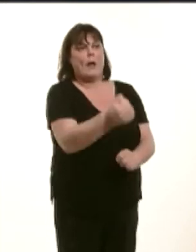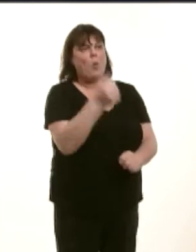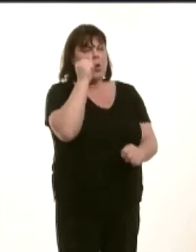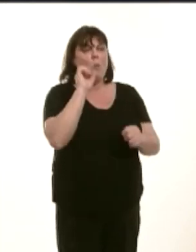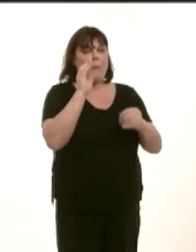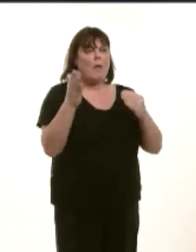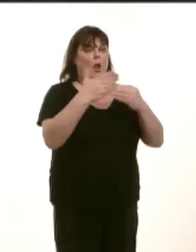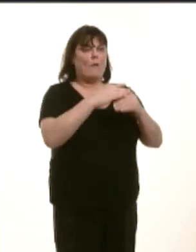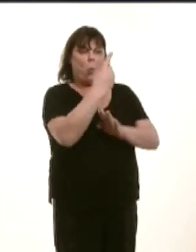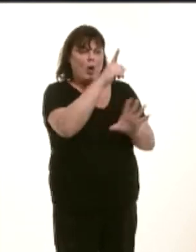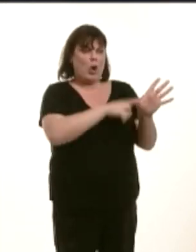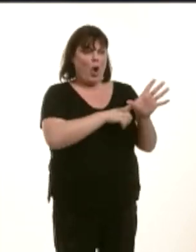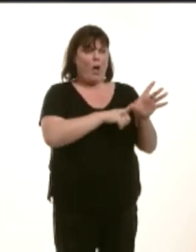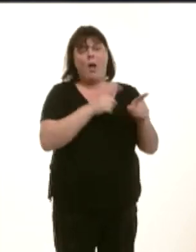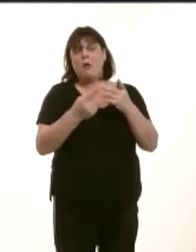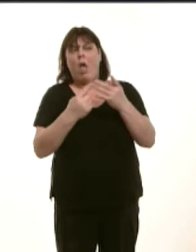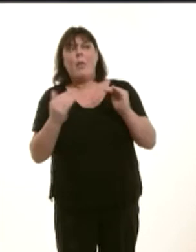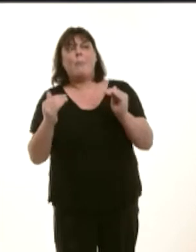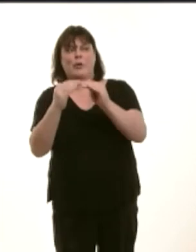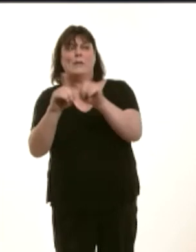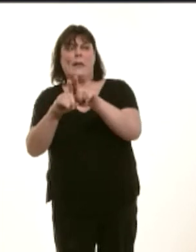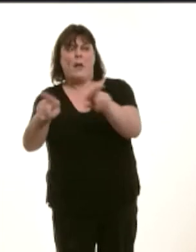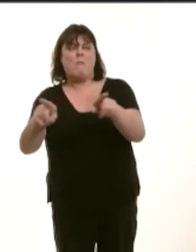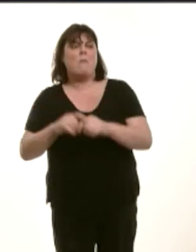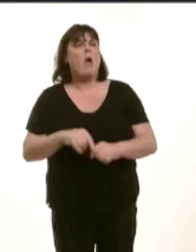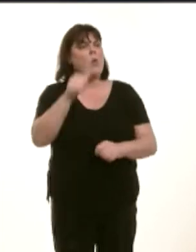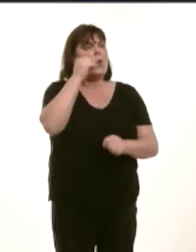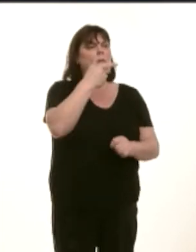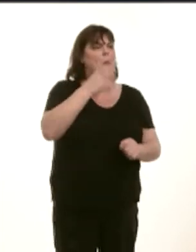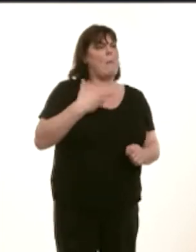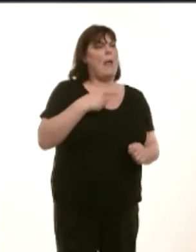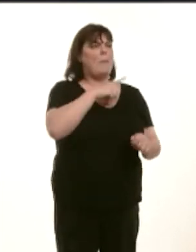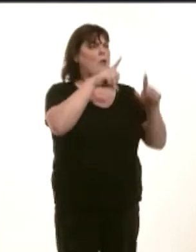local people that the diversion signs are small, infrequent and unclear, and, from some